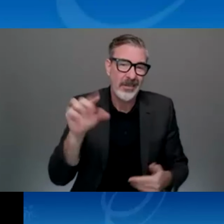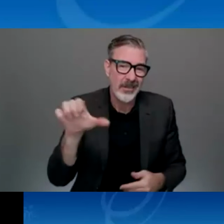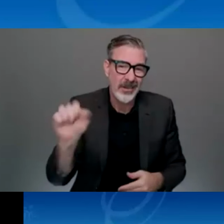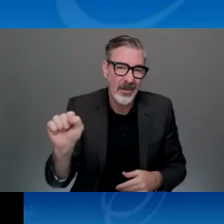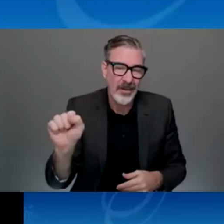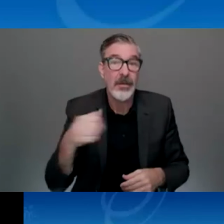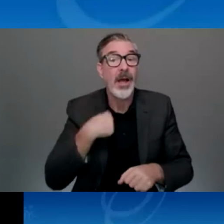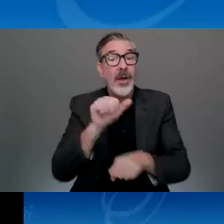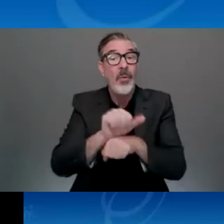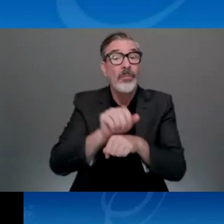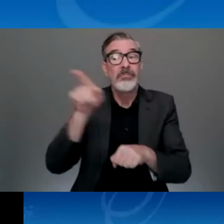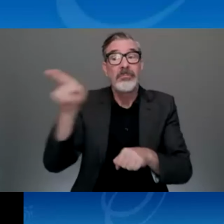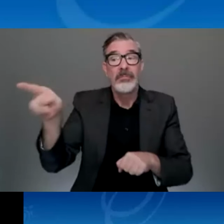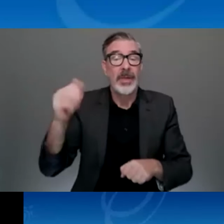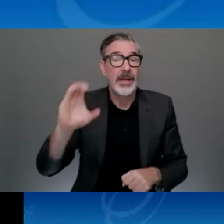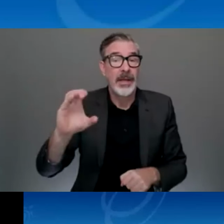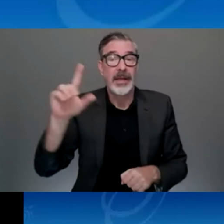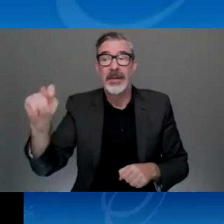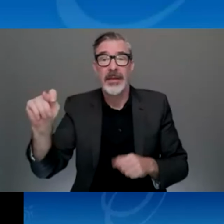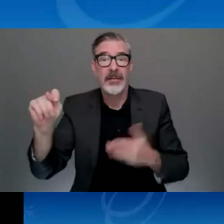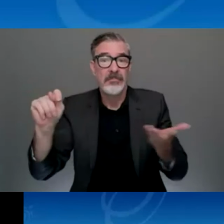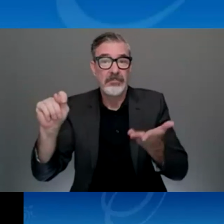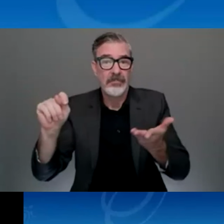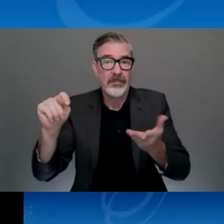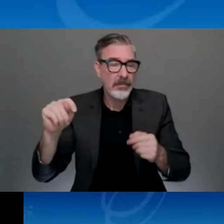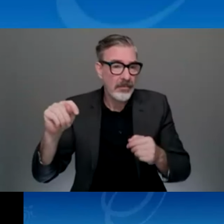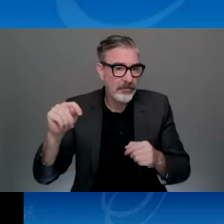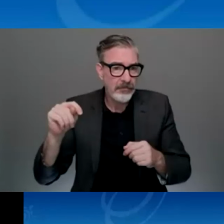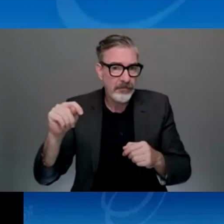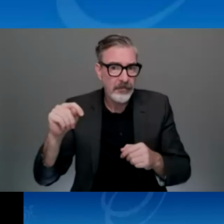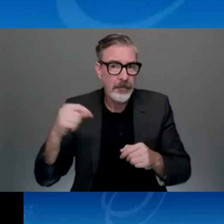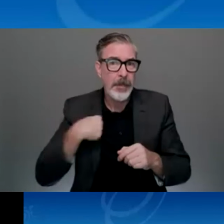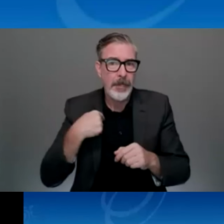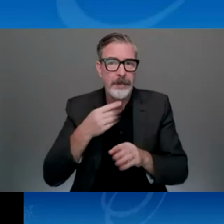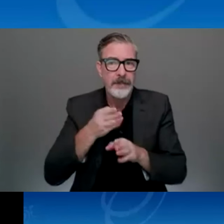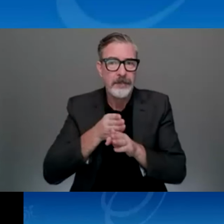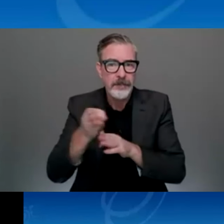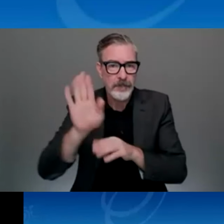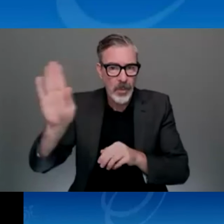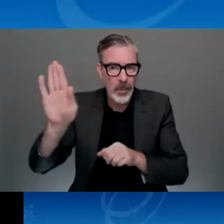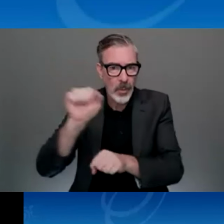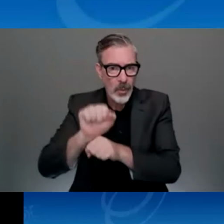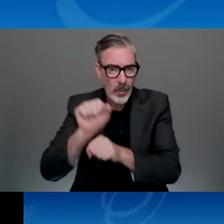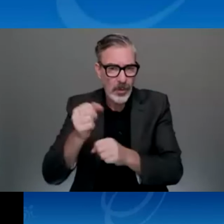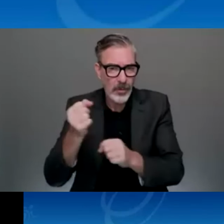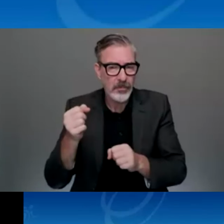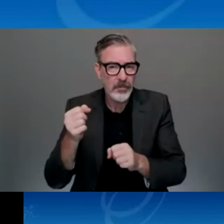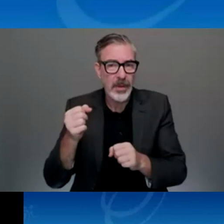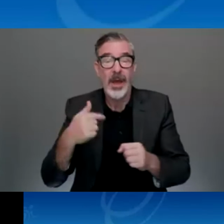Tire as the business and digital owner for partnerships portfolio. And to summarize, my role is I try to discover and implement